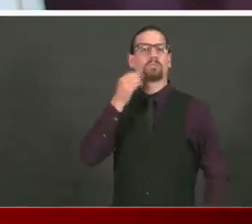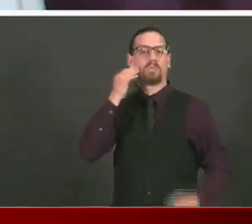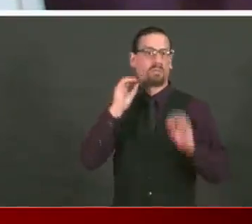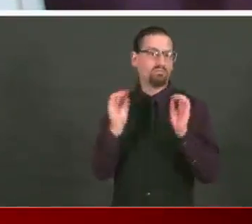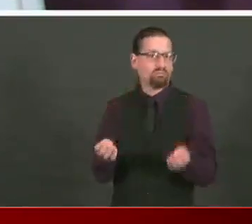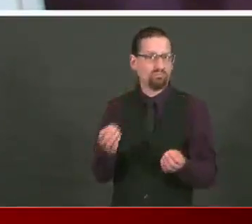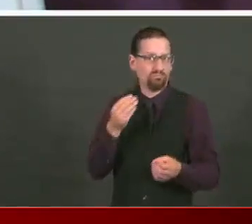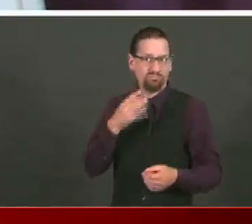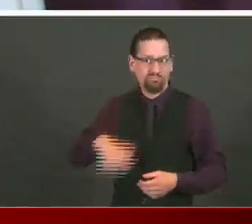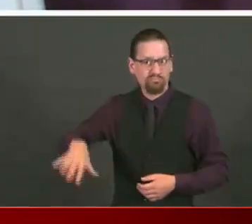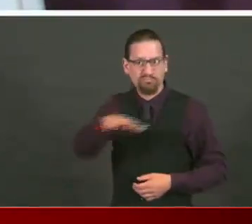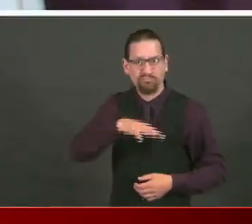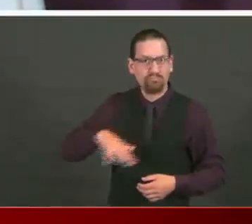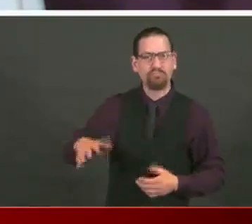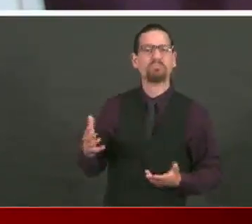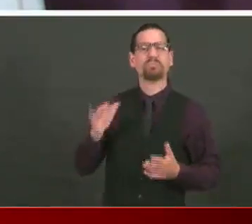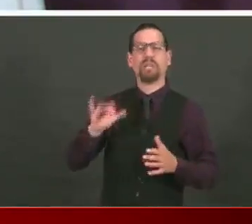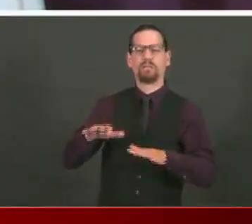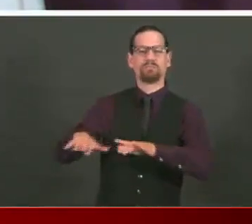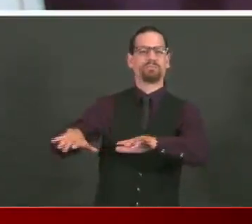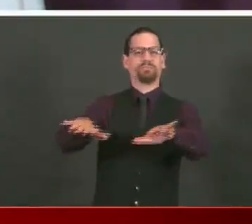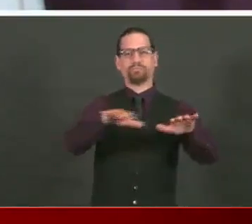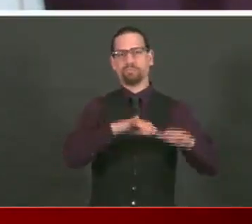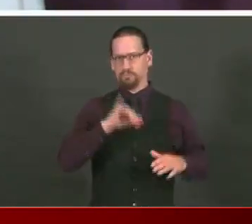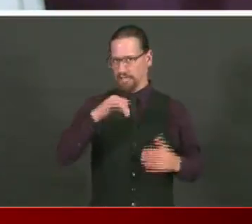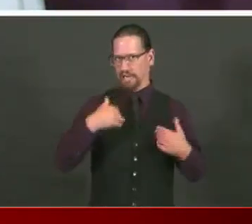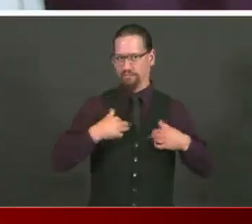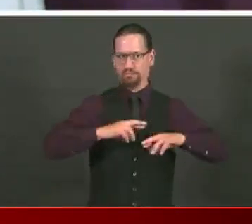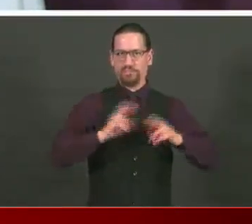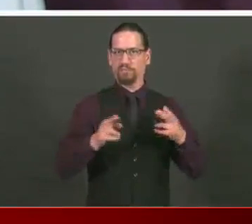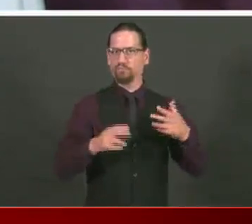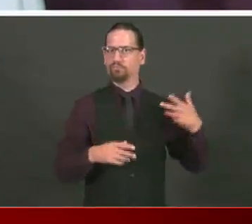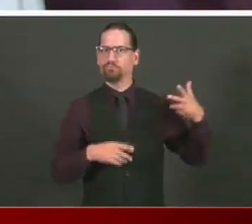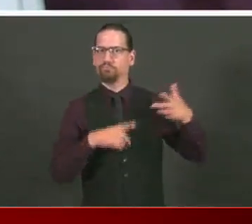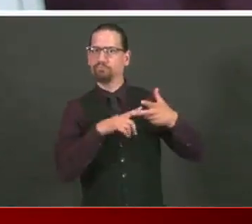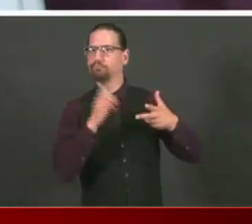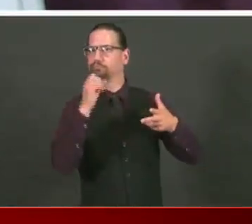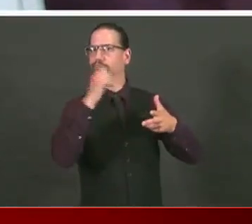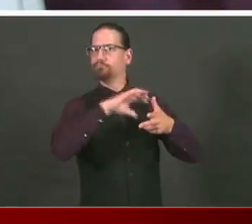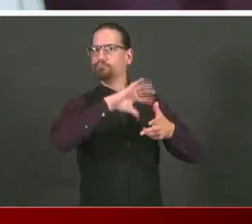PROVIDENCE, HOMELESS SHELTERS, WE ARE GOING TO BE USING THOSE RAPID MACHINES FOR RAPID